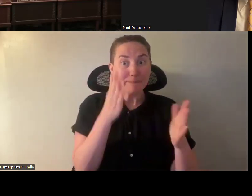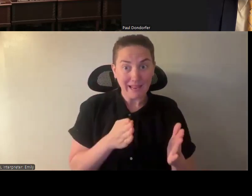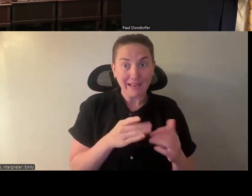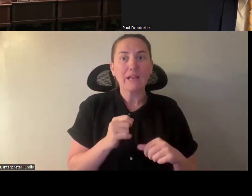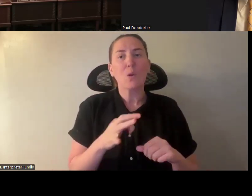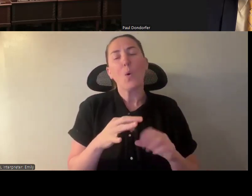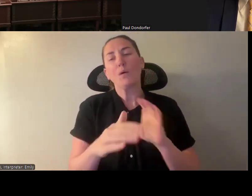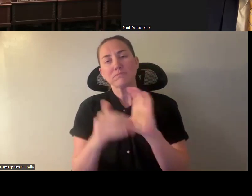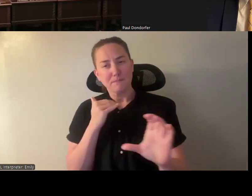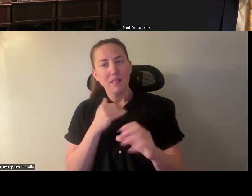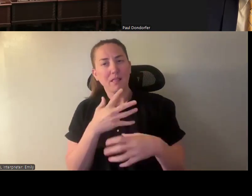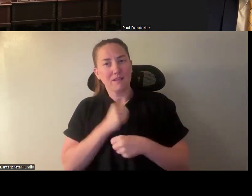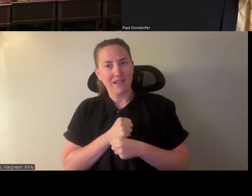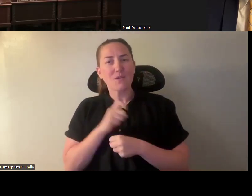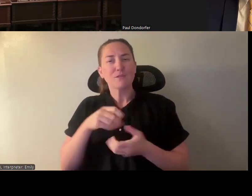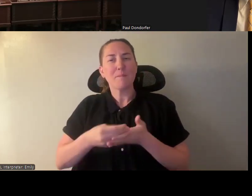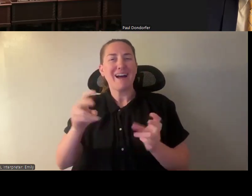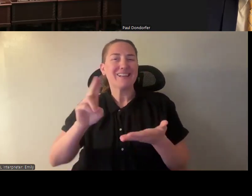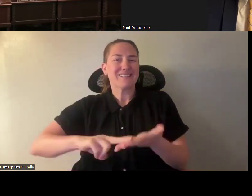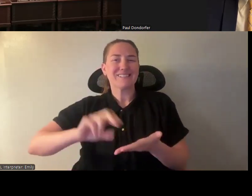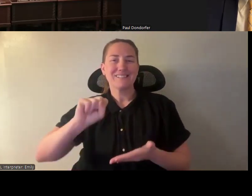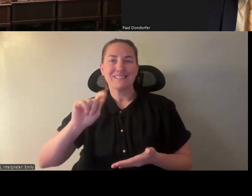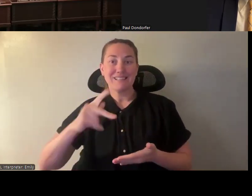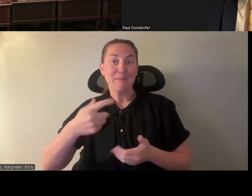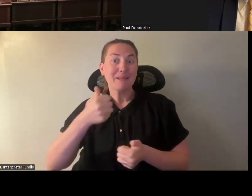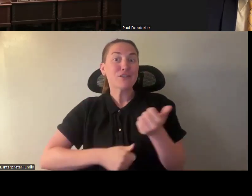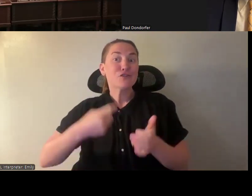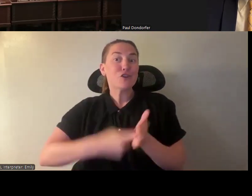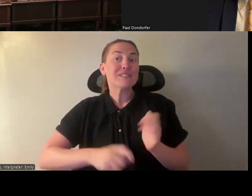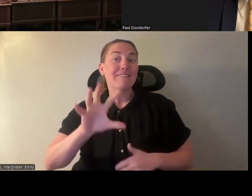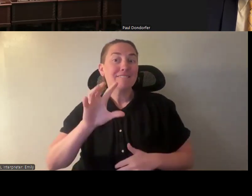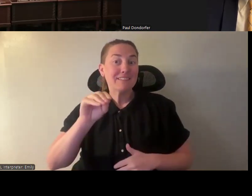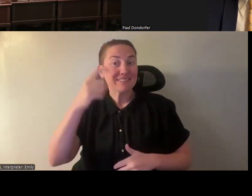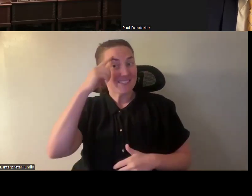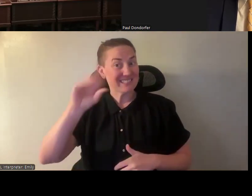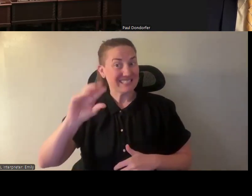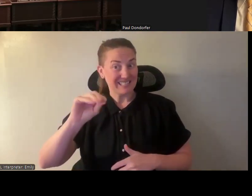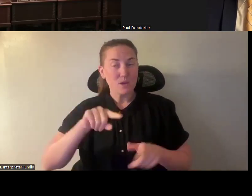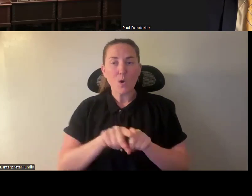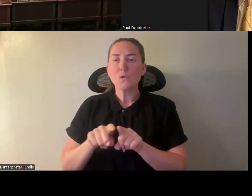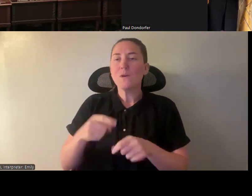things called stamps And each stamp costs 50 cents And you have to buy a minimum of five stamps in